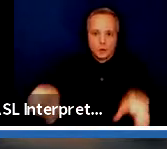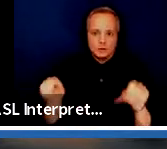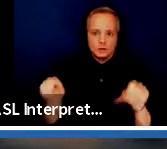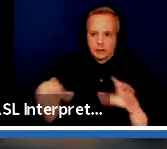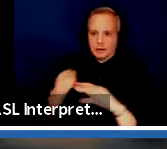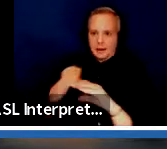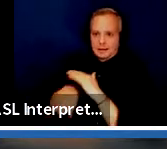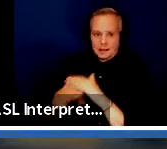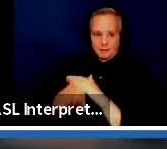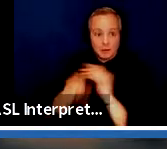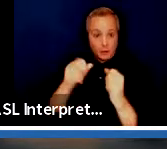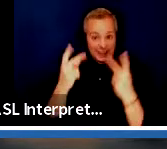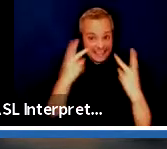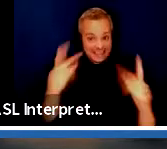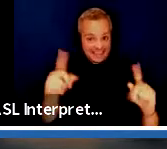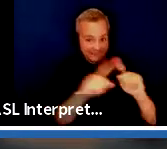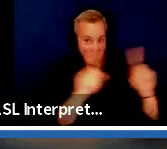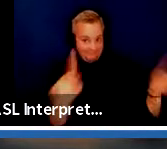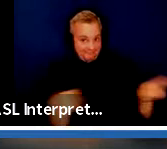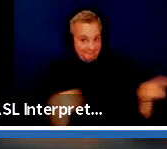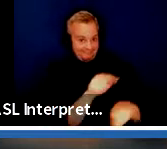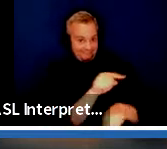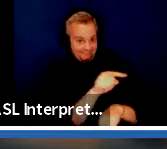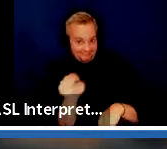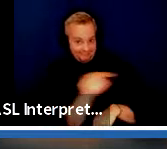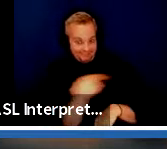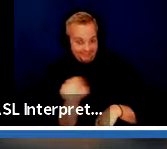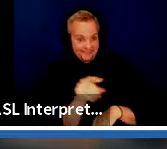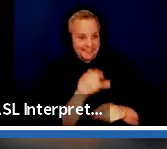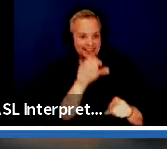SHOWN ON THIS SLIDE IF YOU CAN SEE IT, WHICH WAS TAKEN IN COSTA